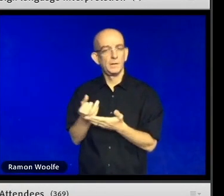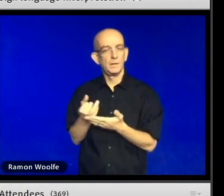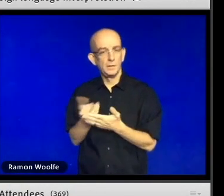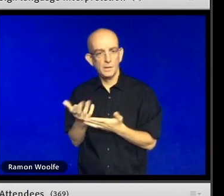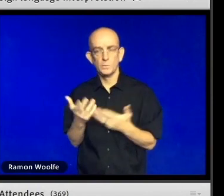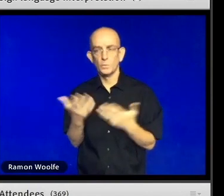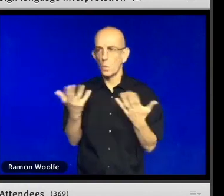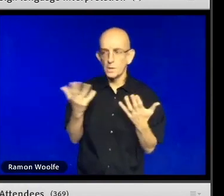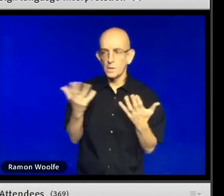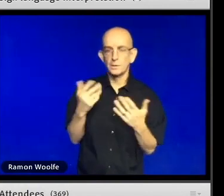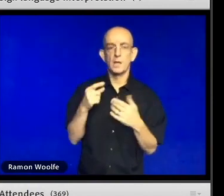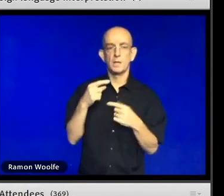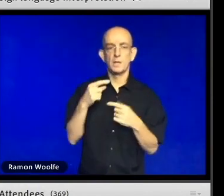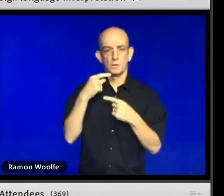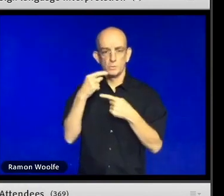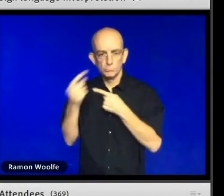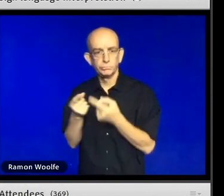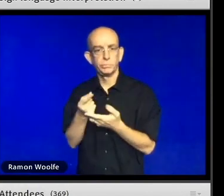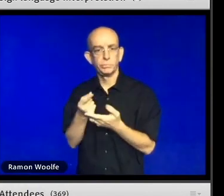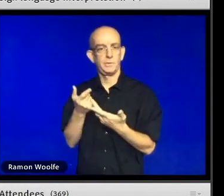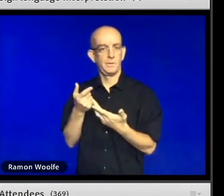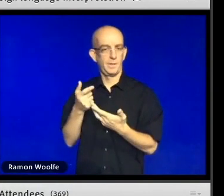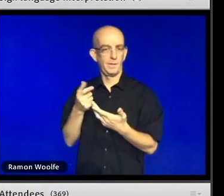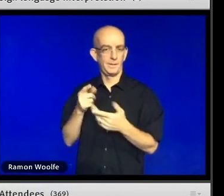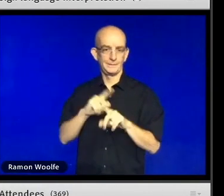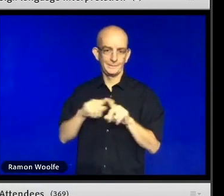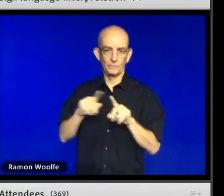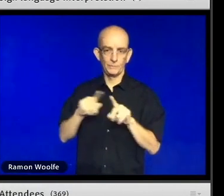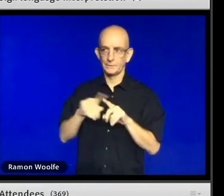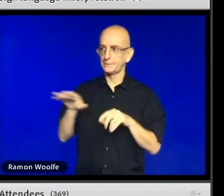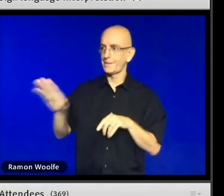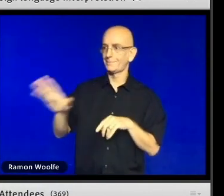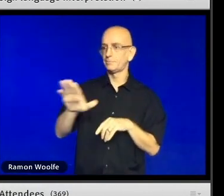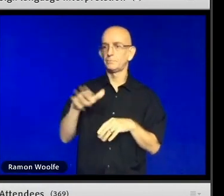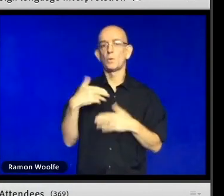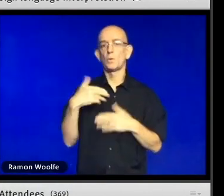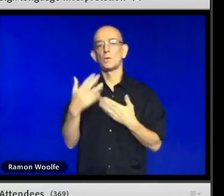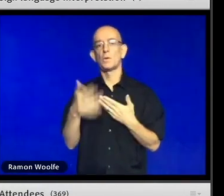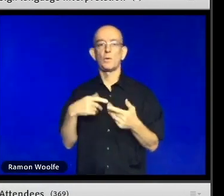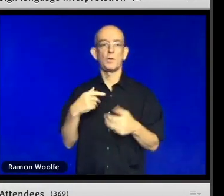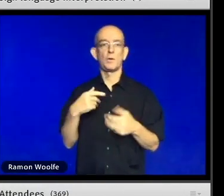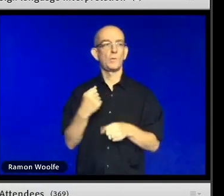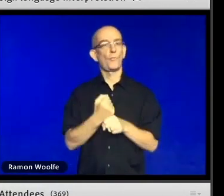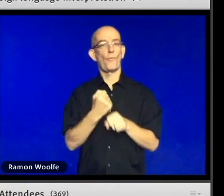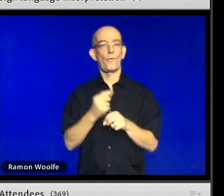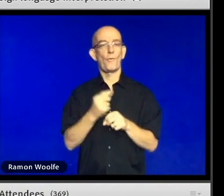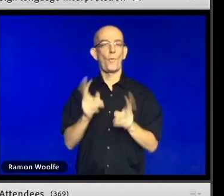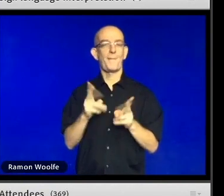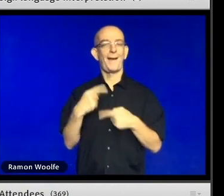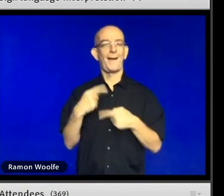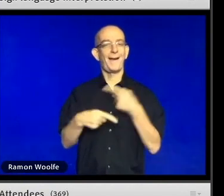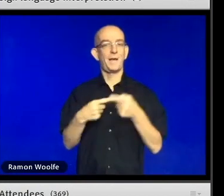It is a very simple process. There are companies you can engage with format at relatively low